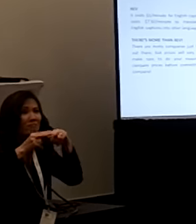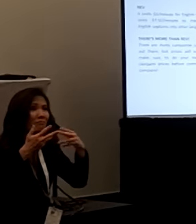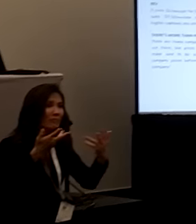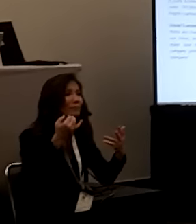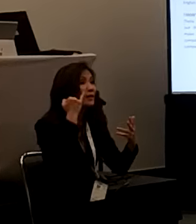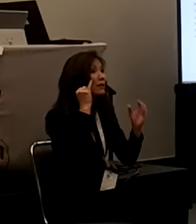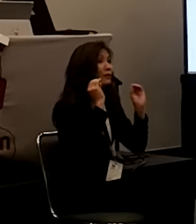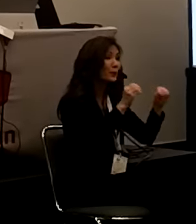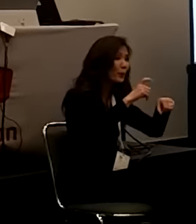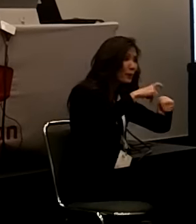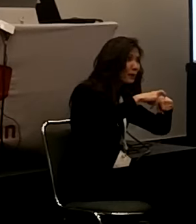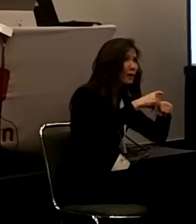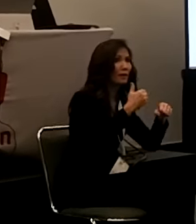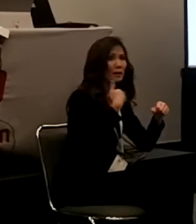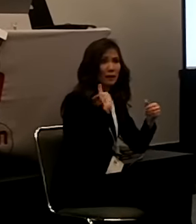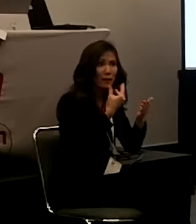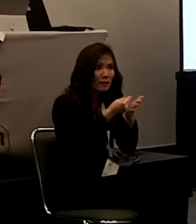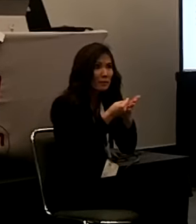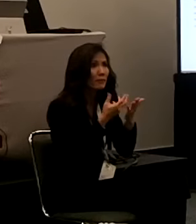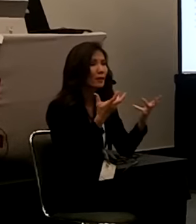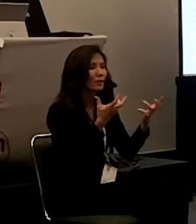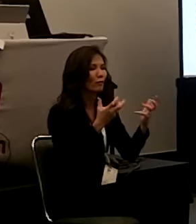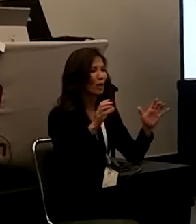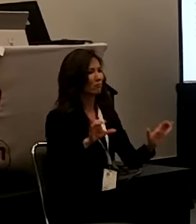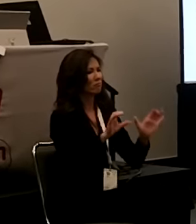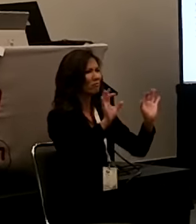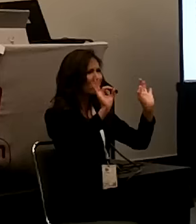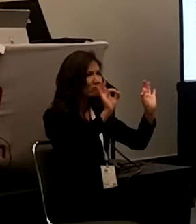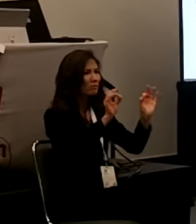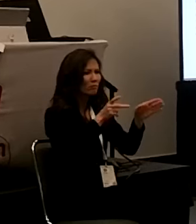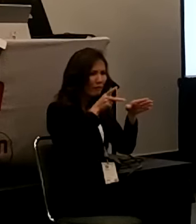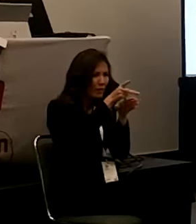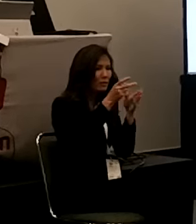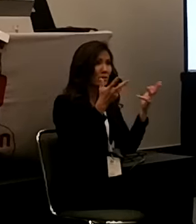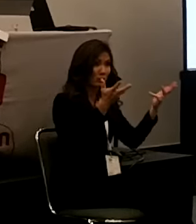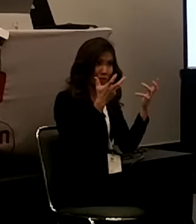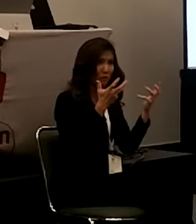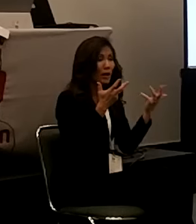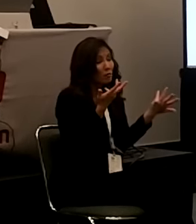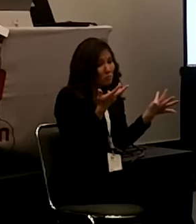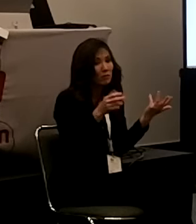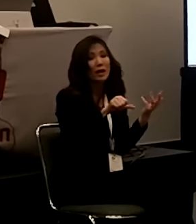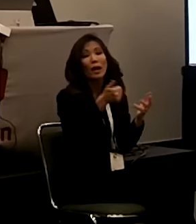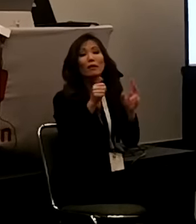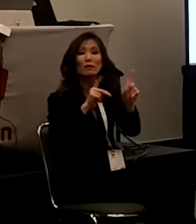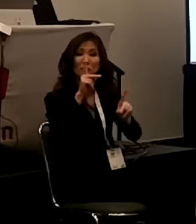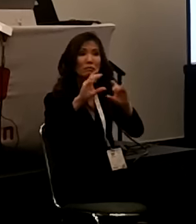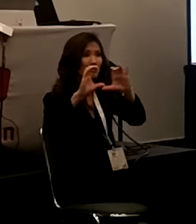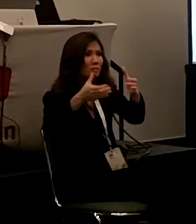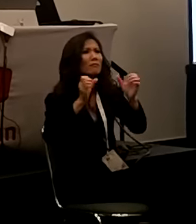if you have the money or you want it to look professional, whatever your reason, there are third-party companies out there that will do it.